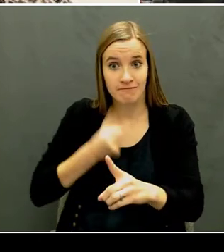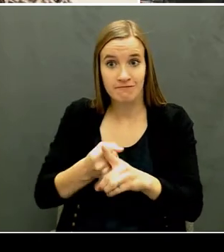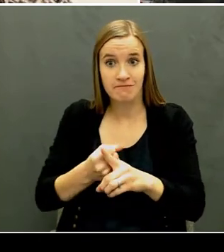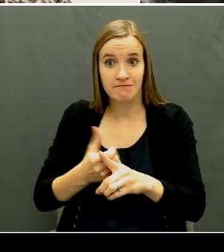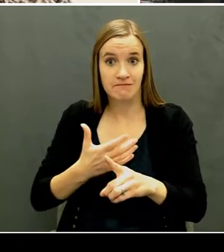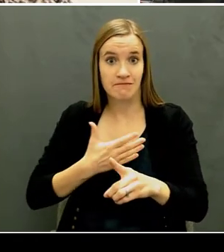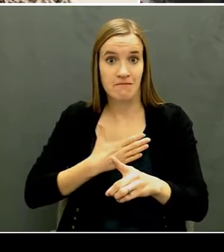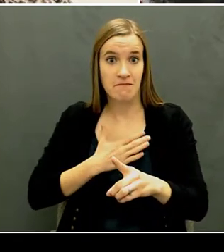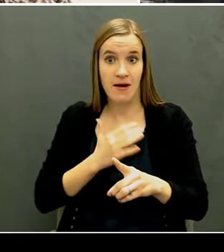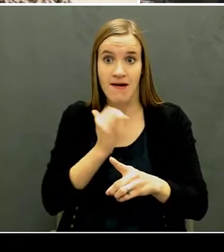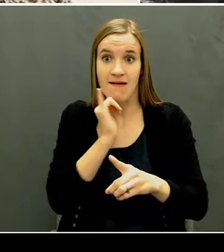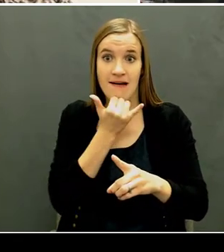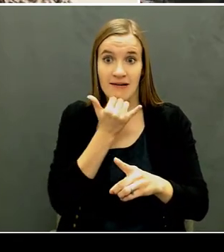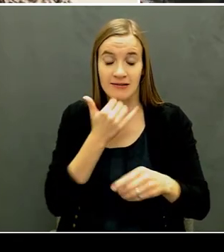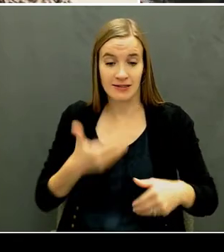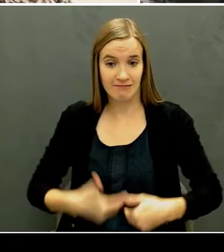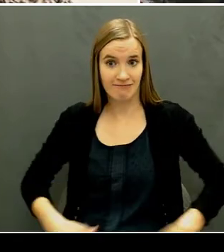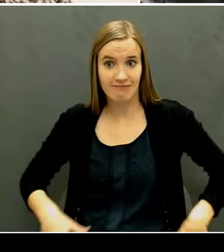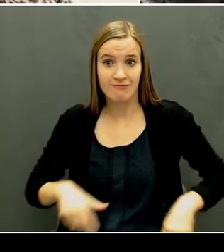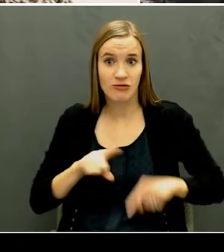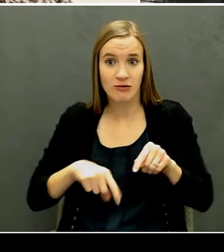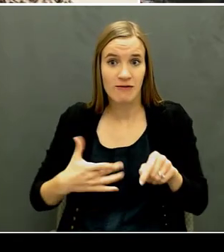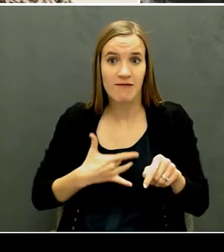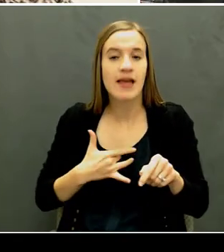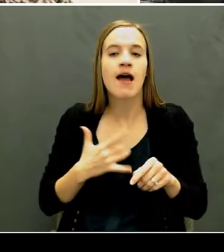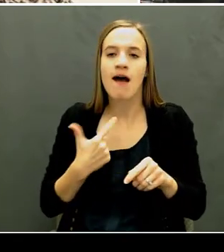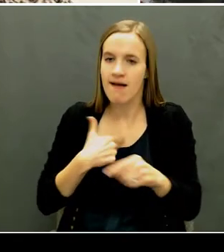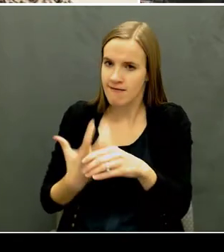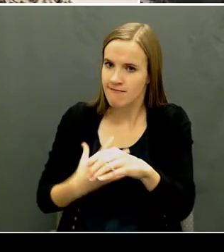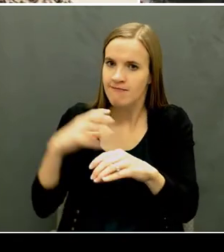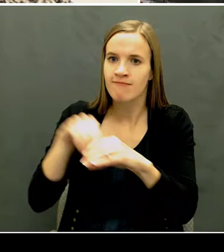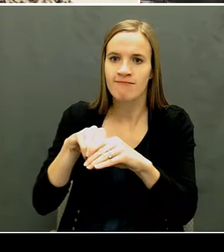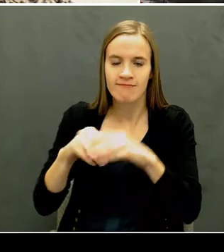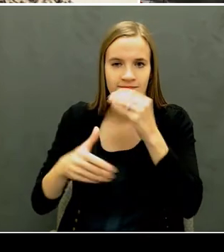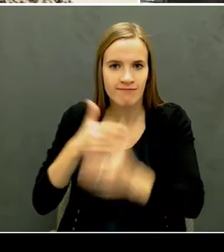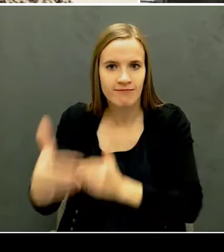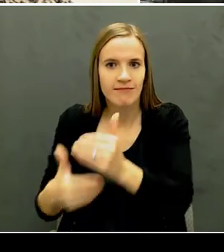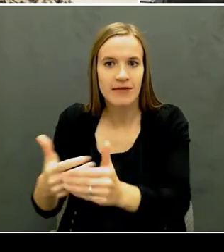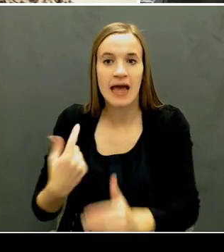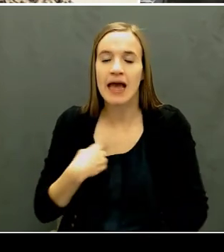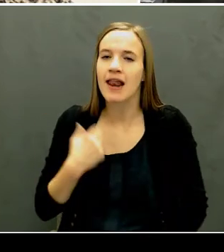I just realized, you know, well intended people are well intended people, they don't always do